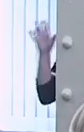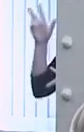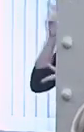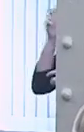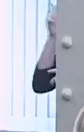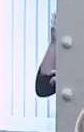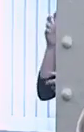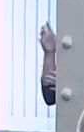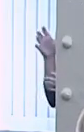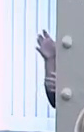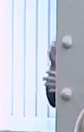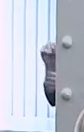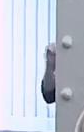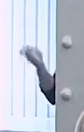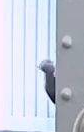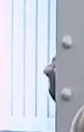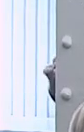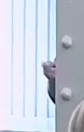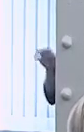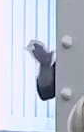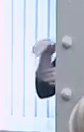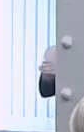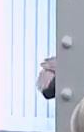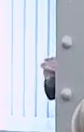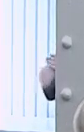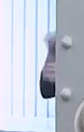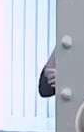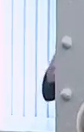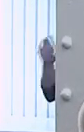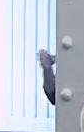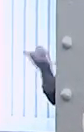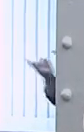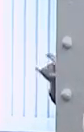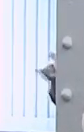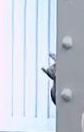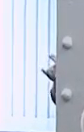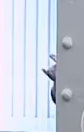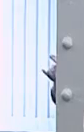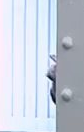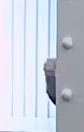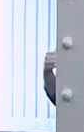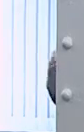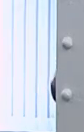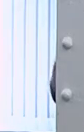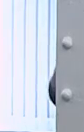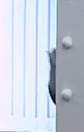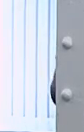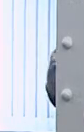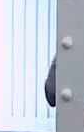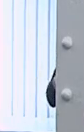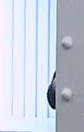and it changes their access to deaf culture and identity. I have a comic here about the phone deaf community